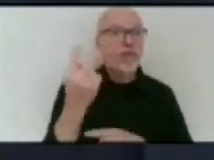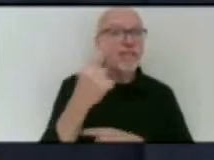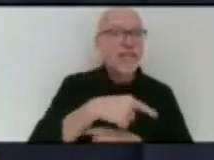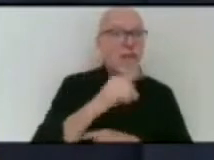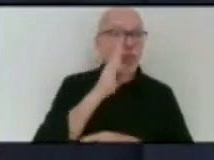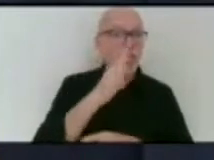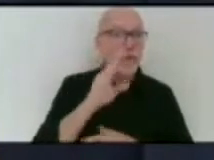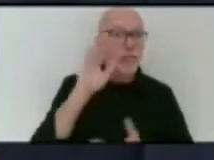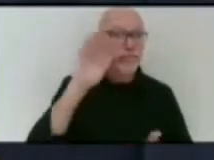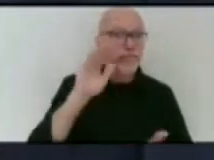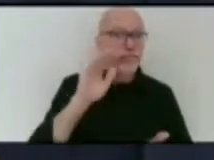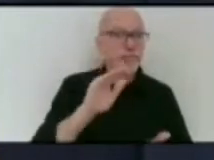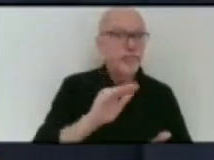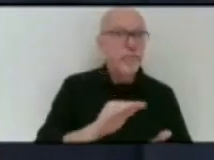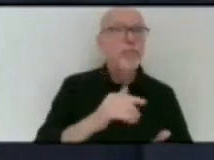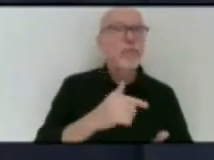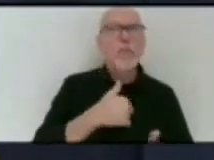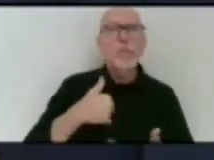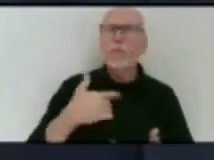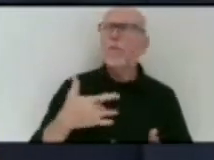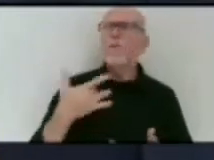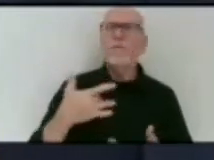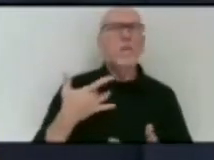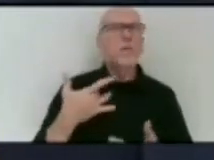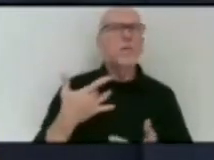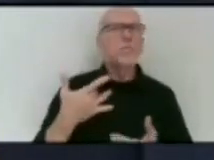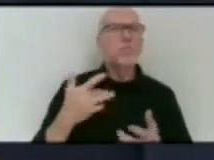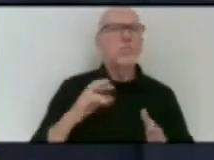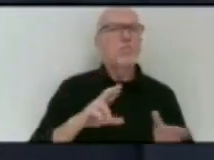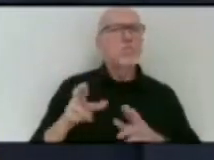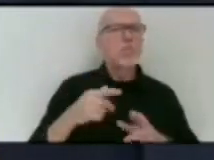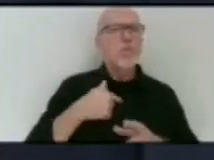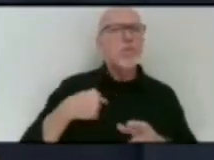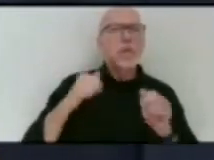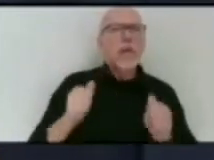we were convinced that we had the capacity for critical care beds and